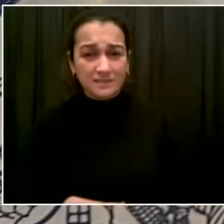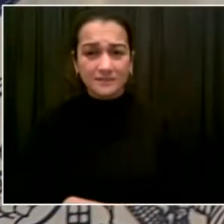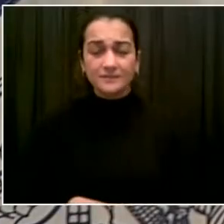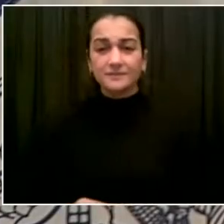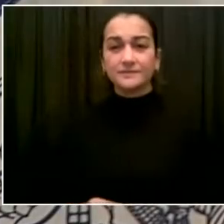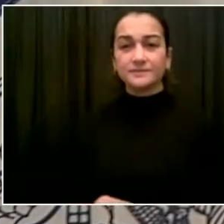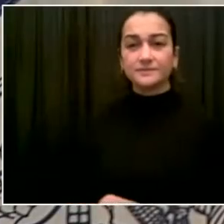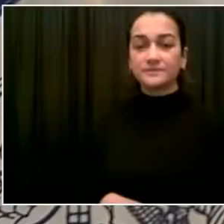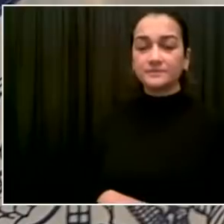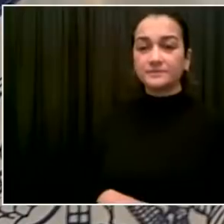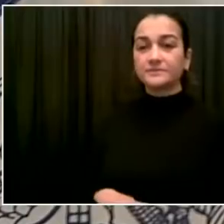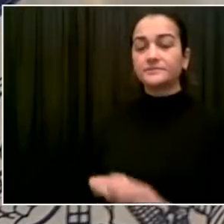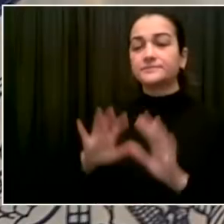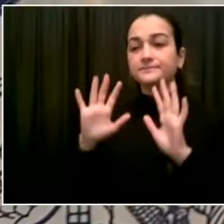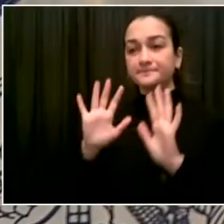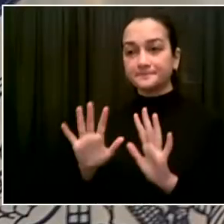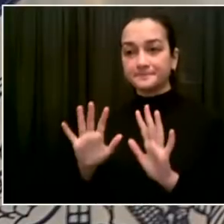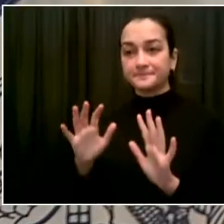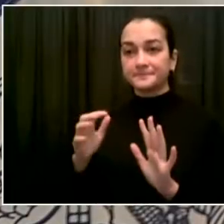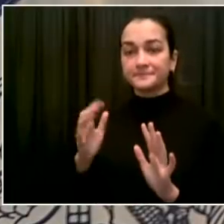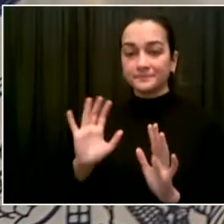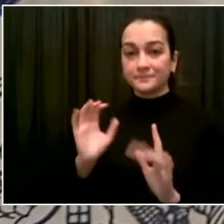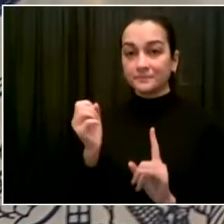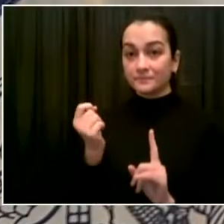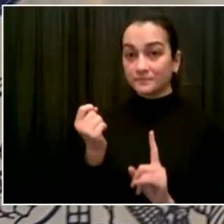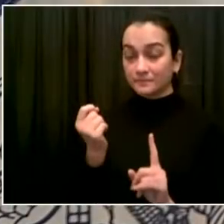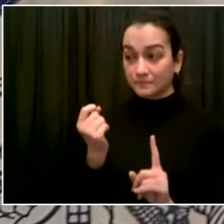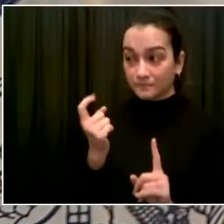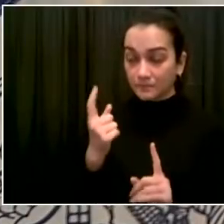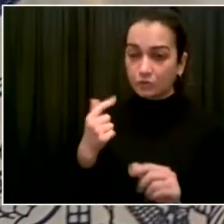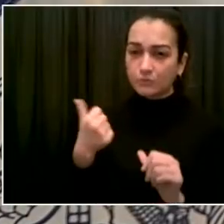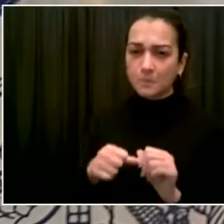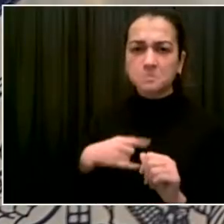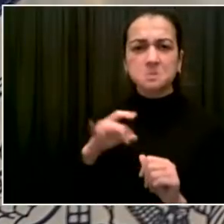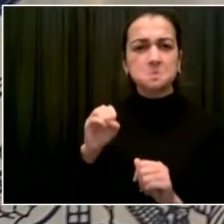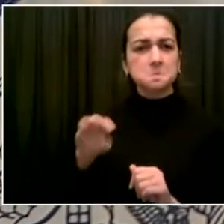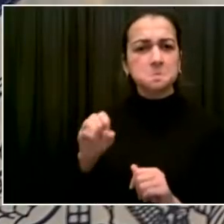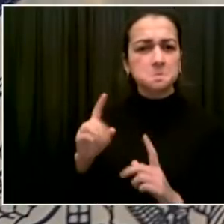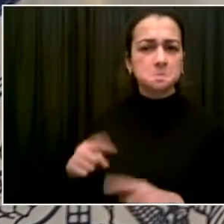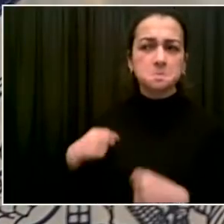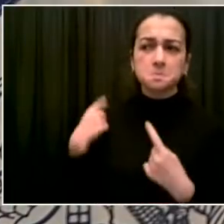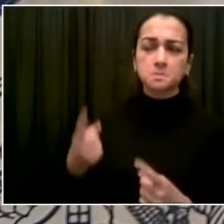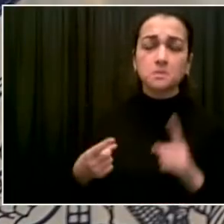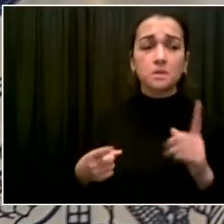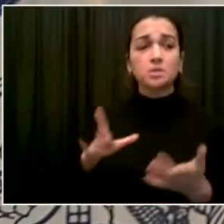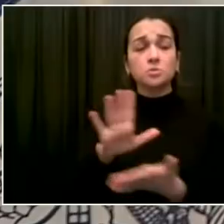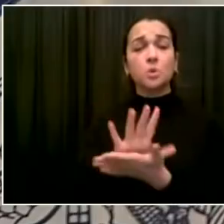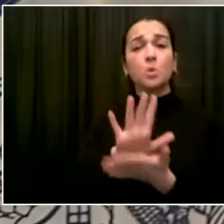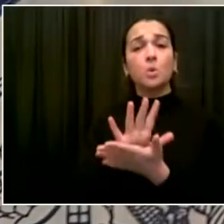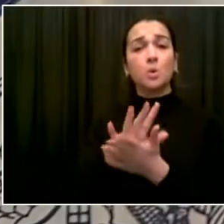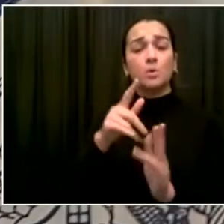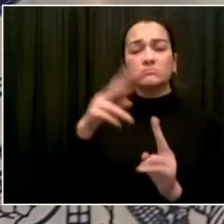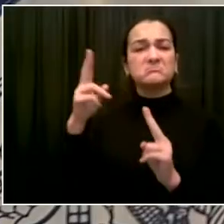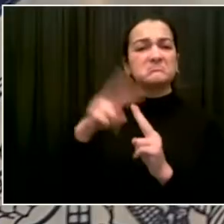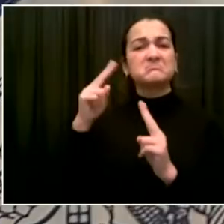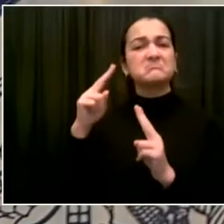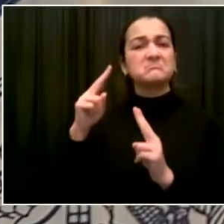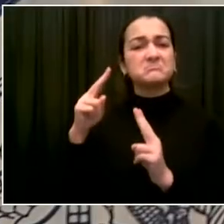CIHRSNTIA . I WILL STRTA D AN THEN WE WILL TURNED TO DR. CHOKSHI. THE GOLD